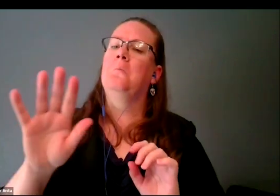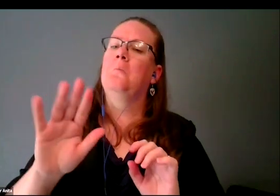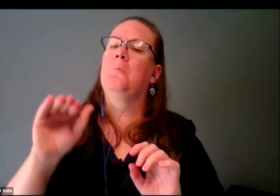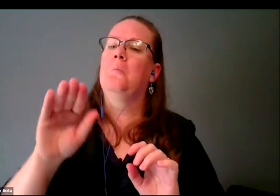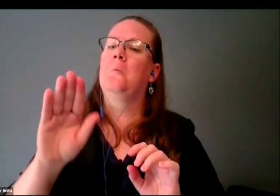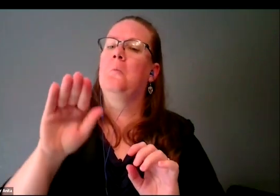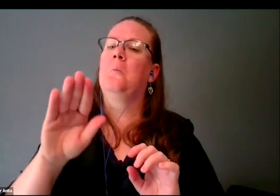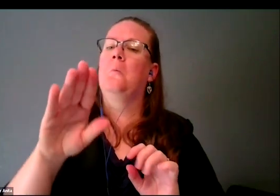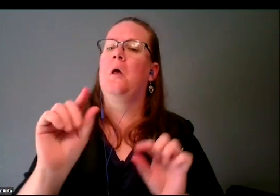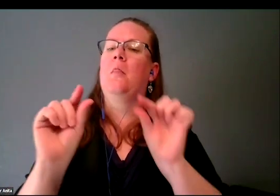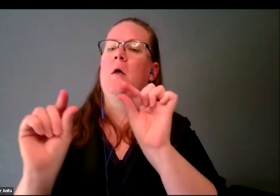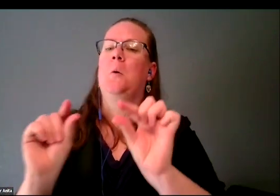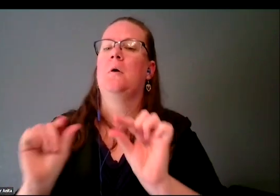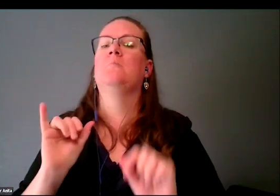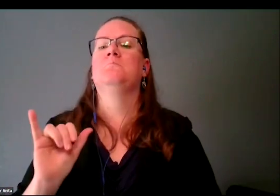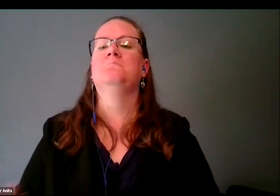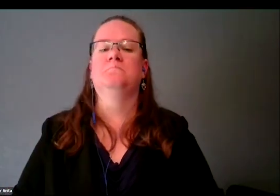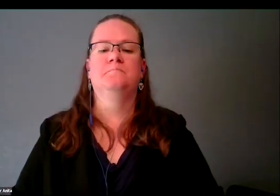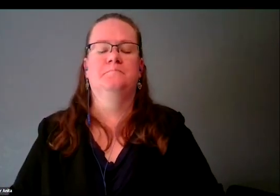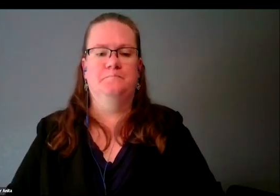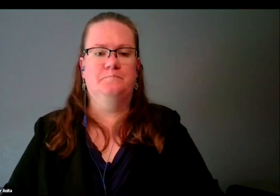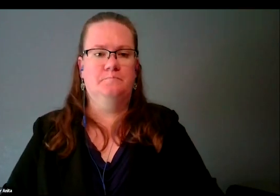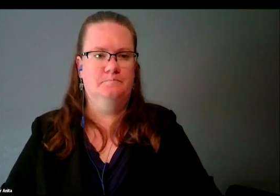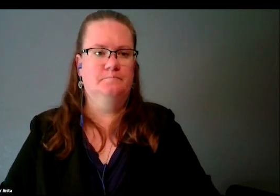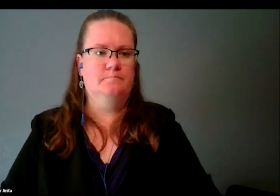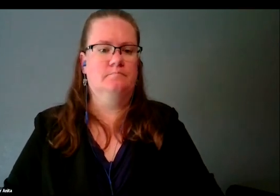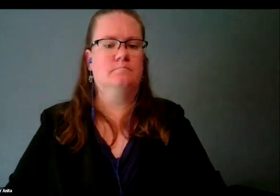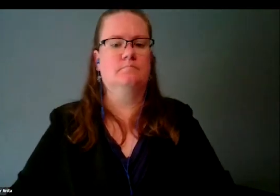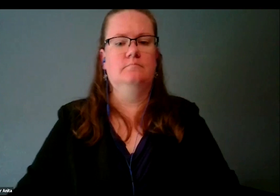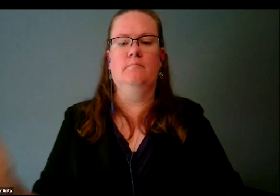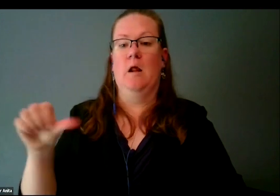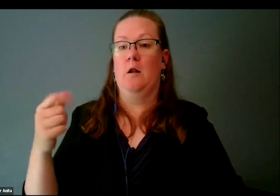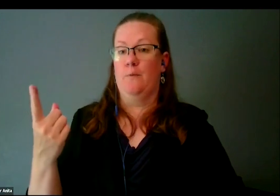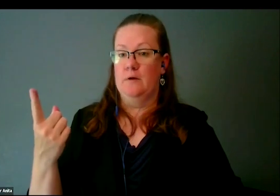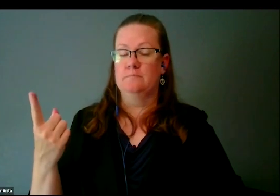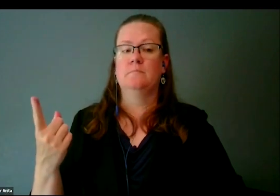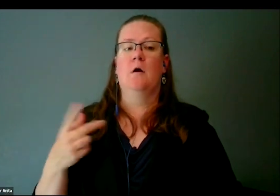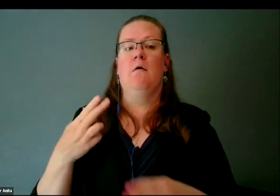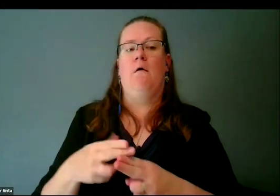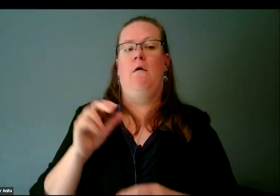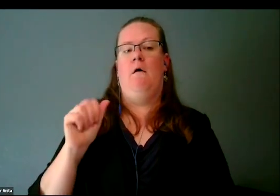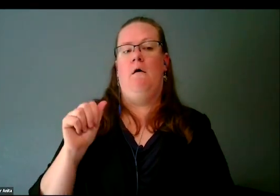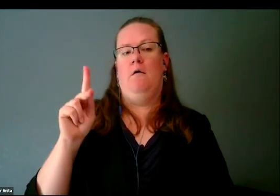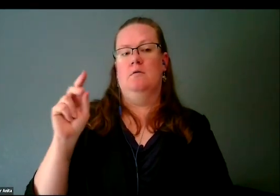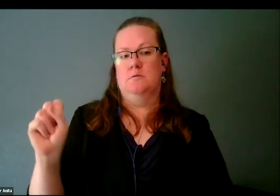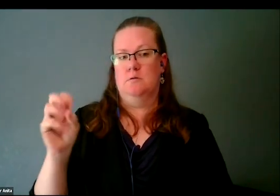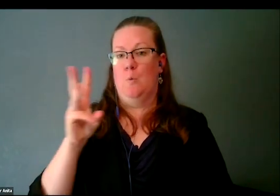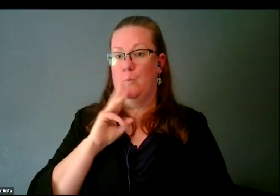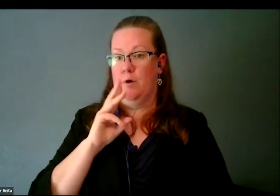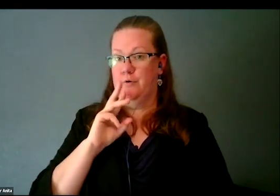on the face of this image." Another piece we did was Aks or Water by Kari Morgan.